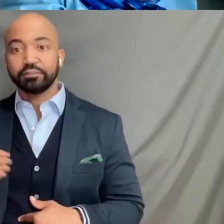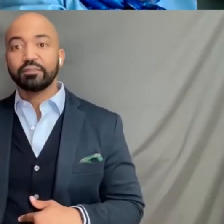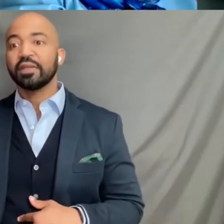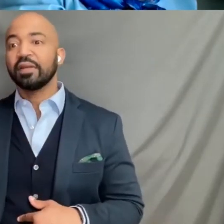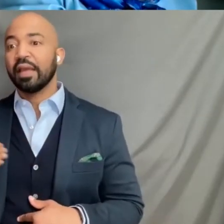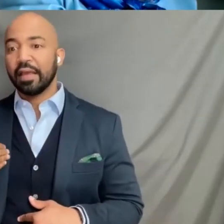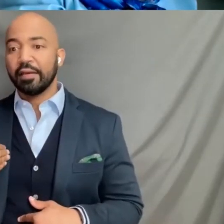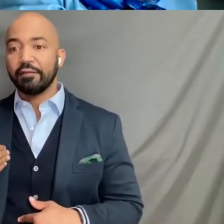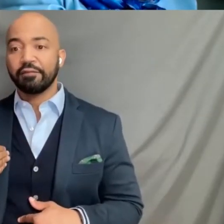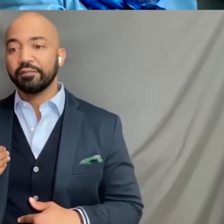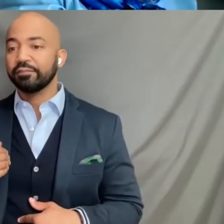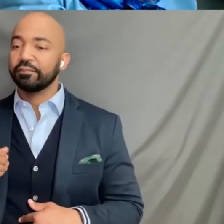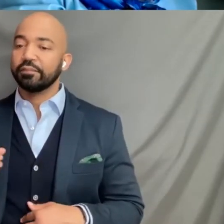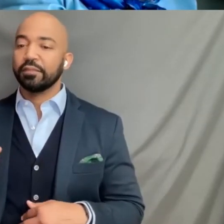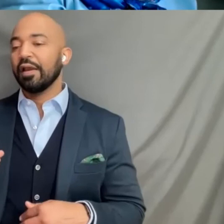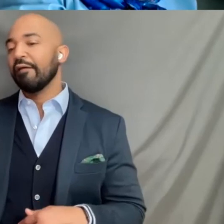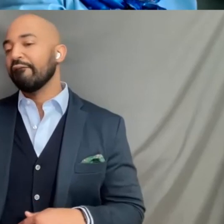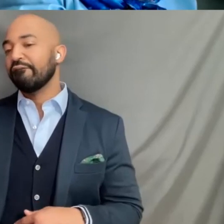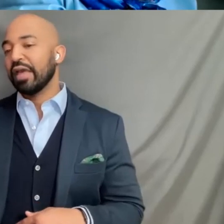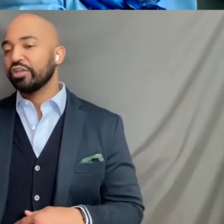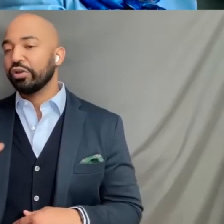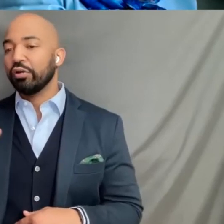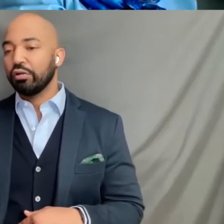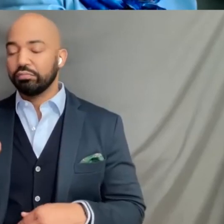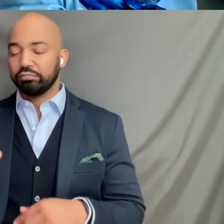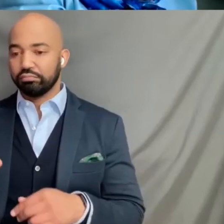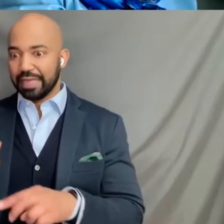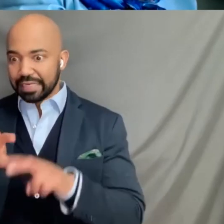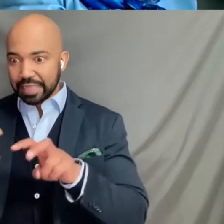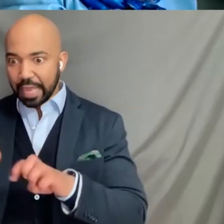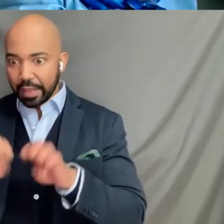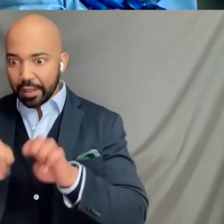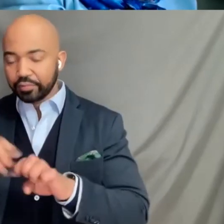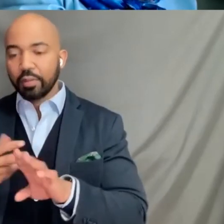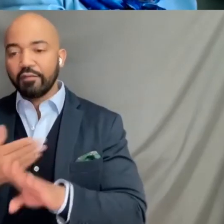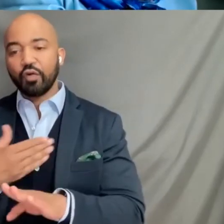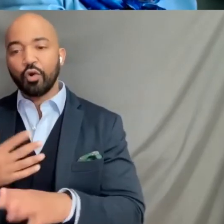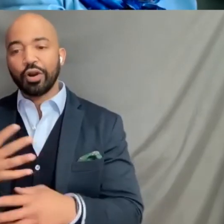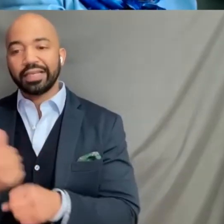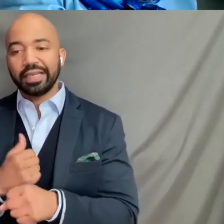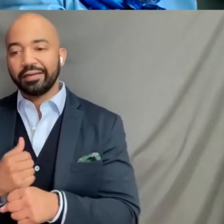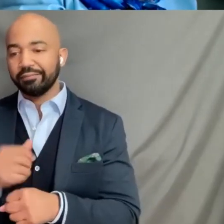before they can access testosterone which is like, totally not needed.